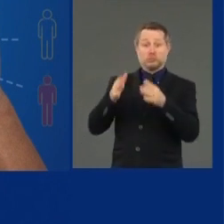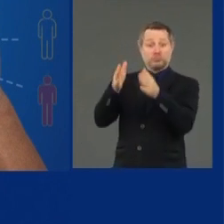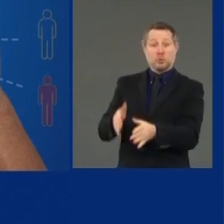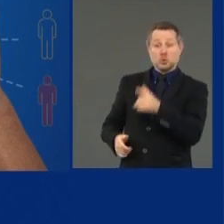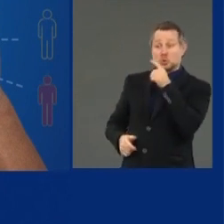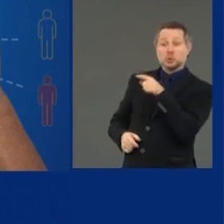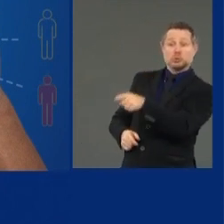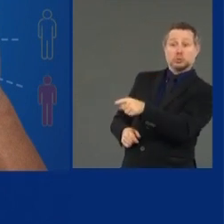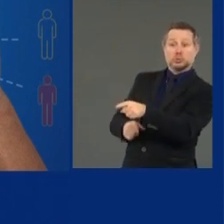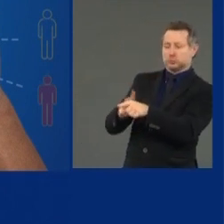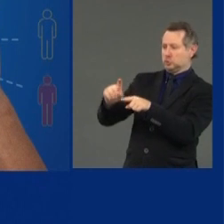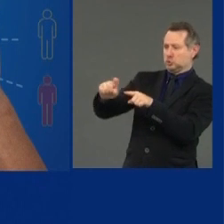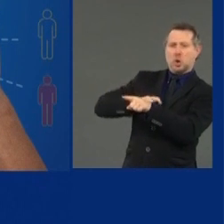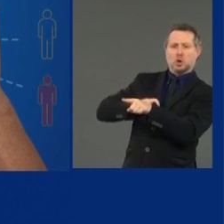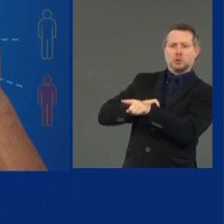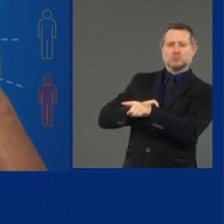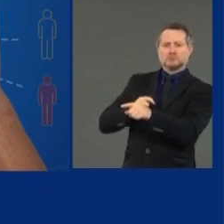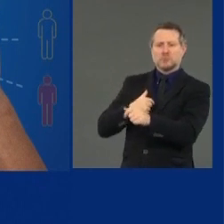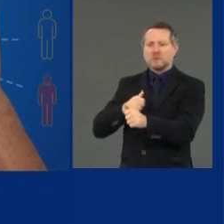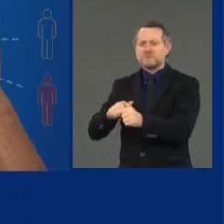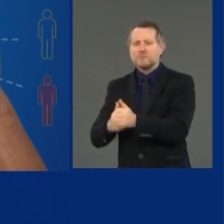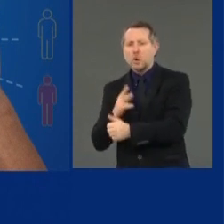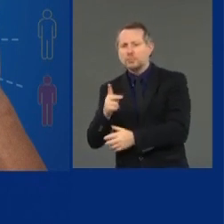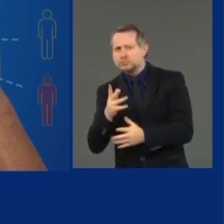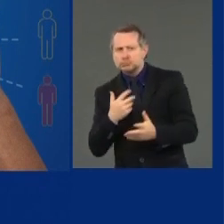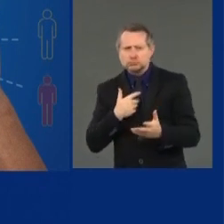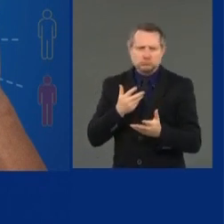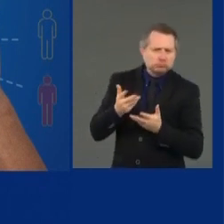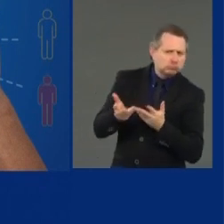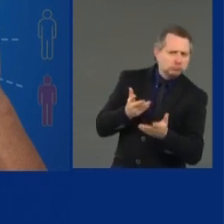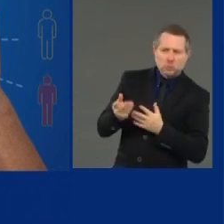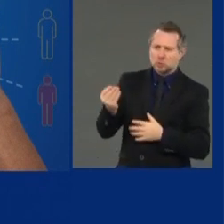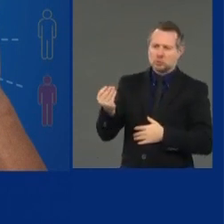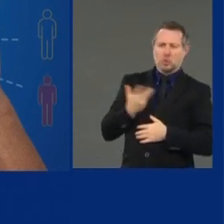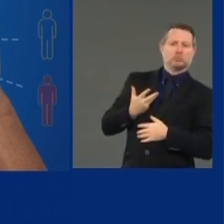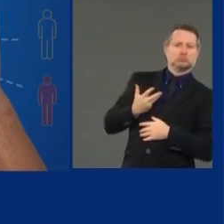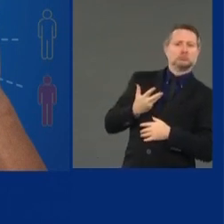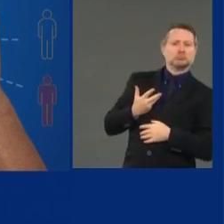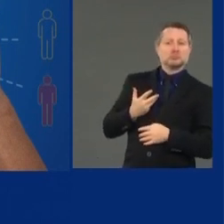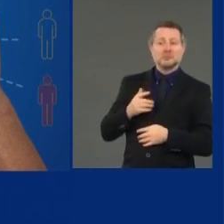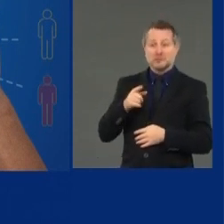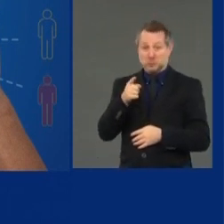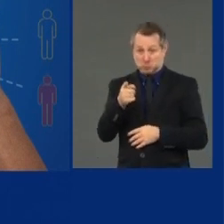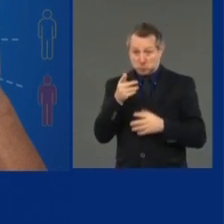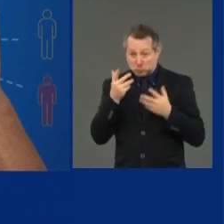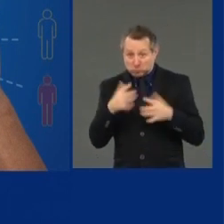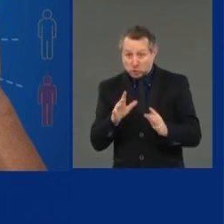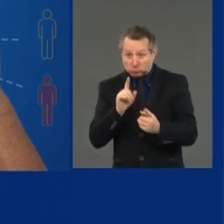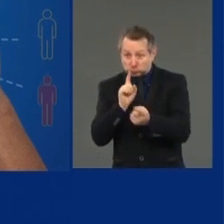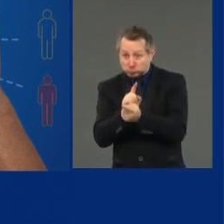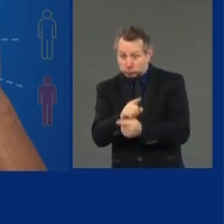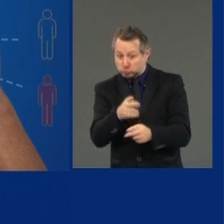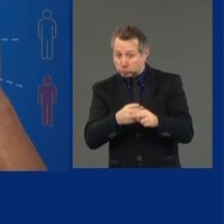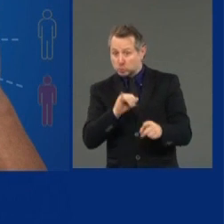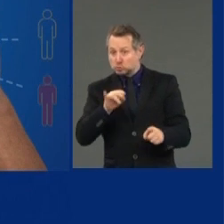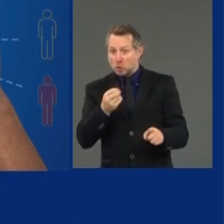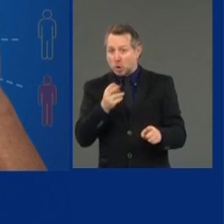EXPOSED AND YOU COULD GET A PHONE CALL FOLLOWING UP ON THIS